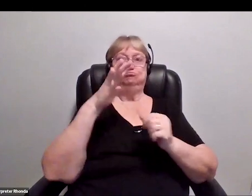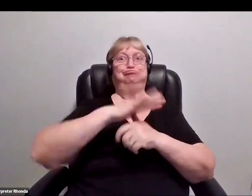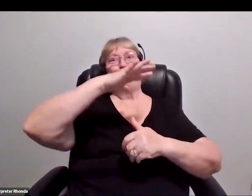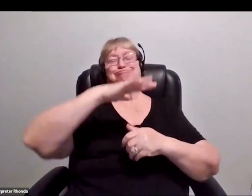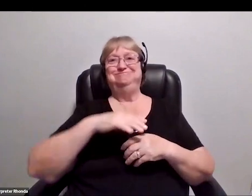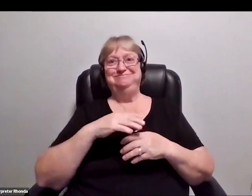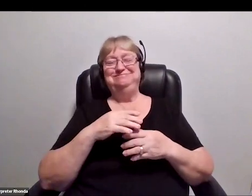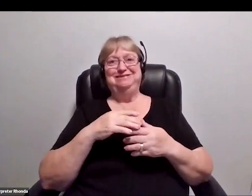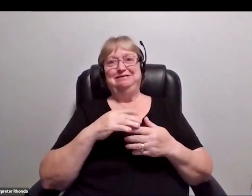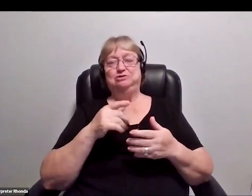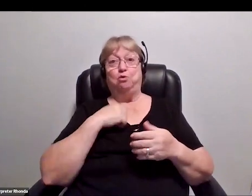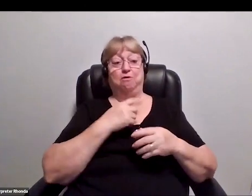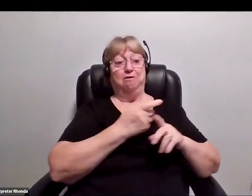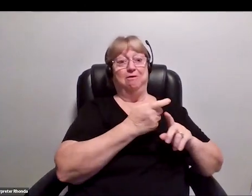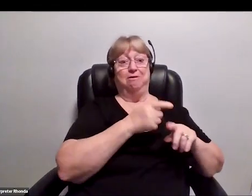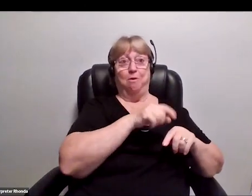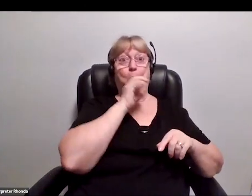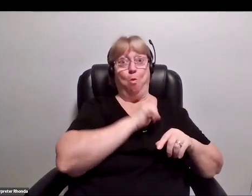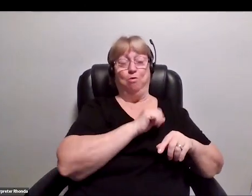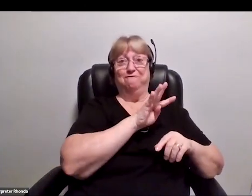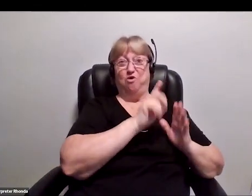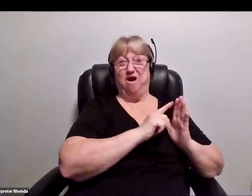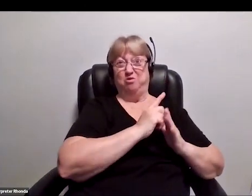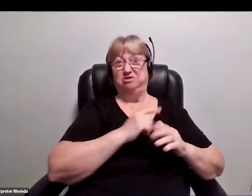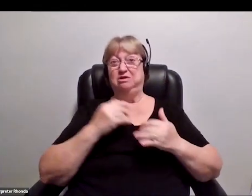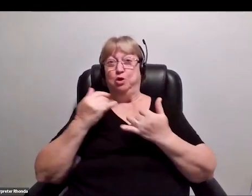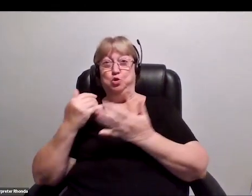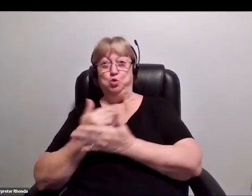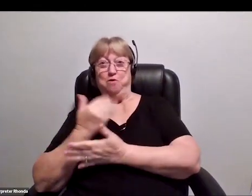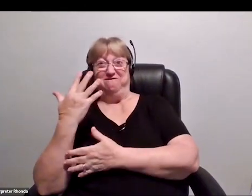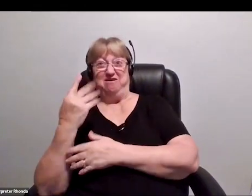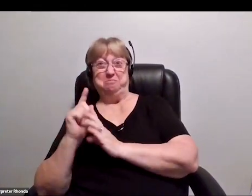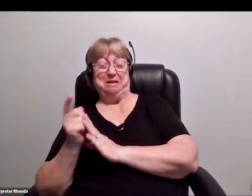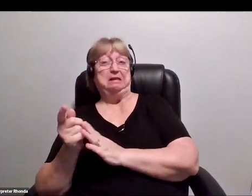You can see from four hours to five minutes is a huge improvement. I just also want to say on this slide,